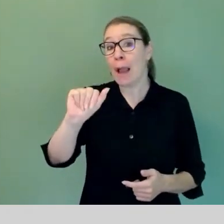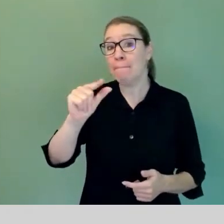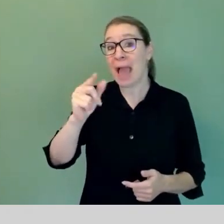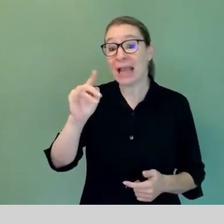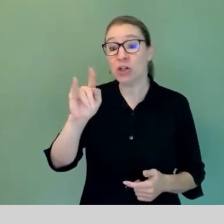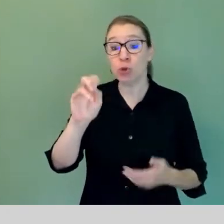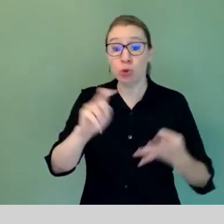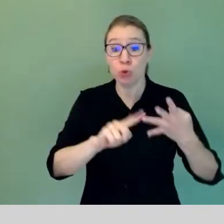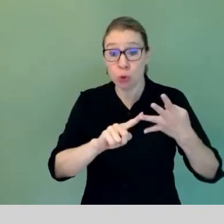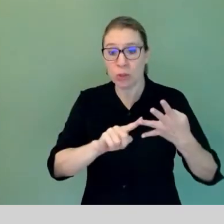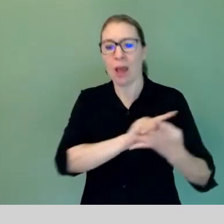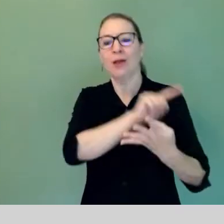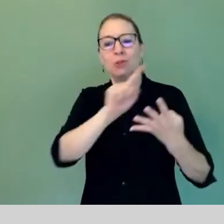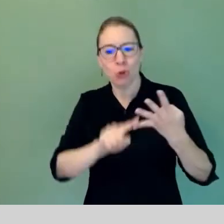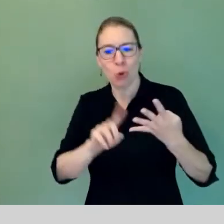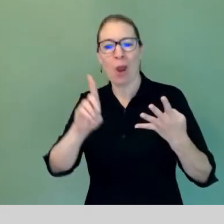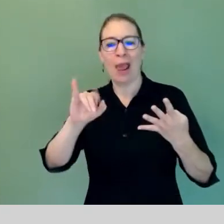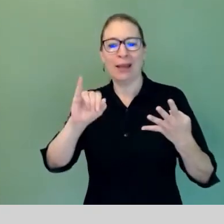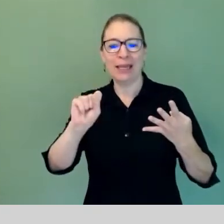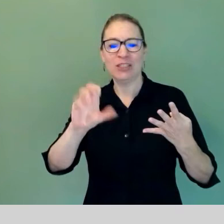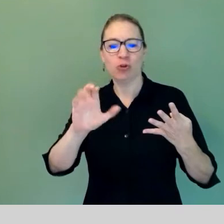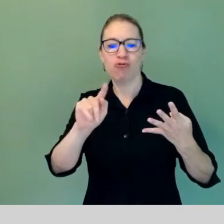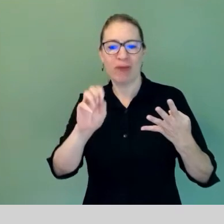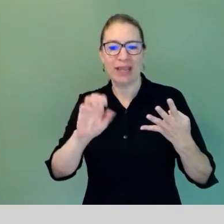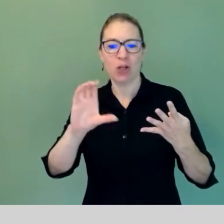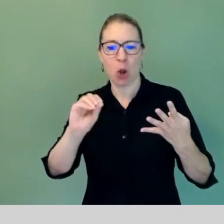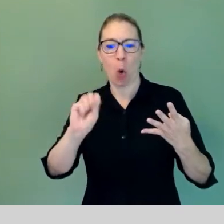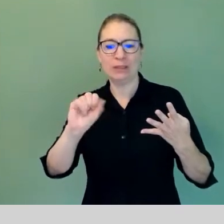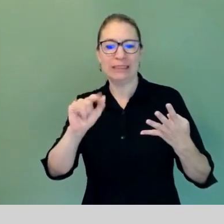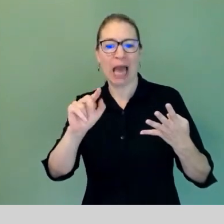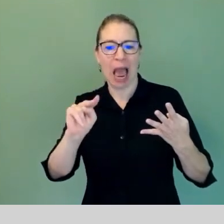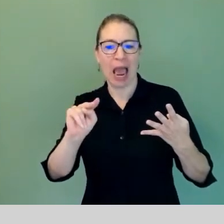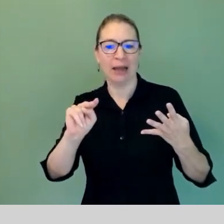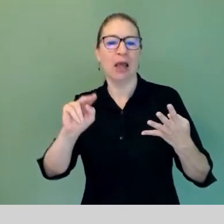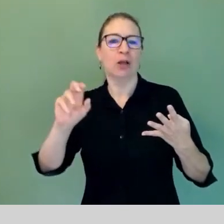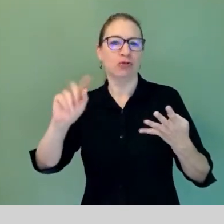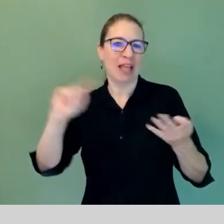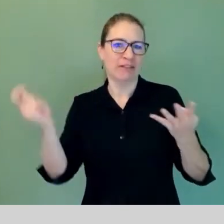and followed by discrete cosine transform. The discreet cosine transforms job is